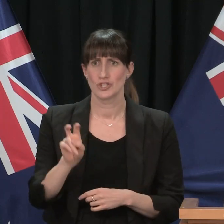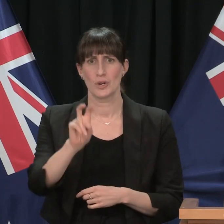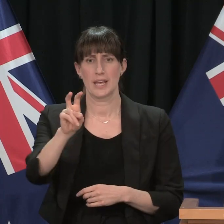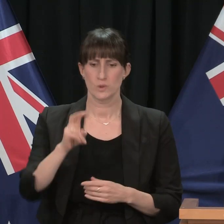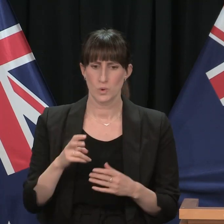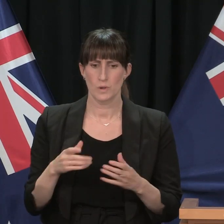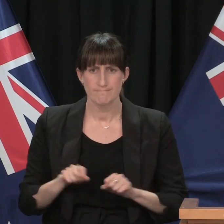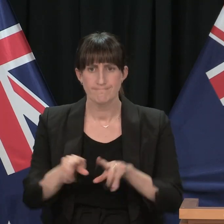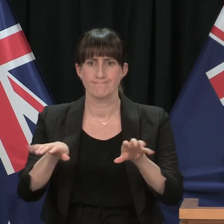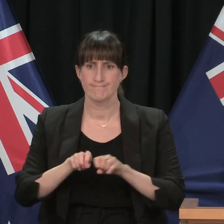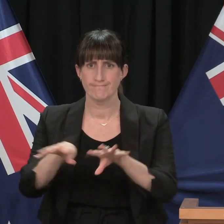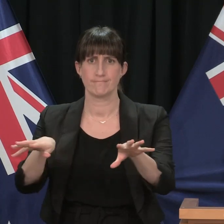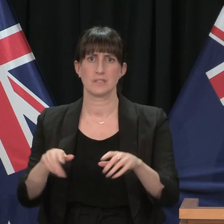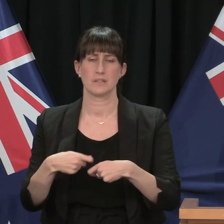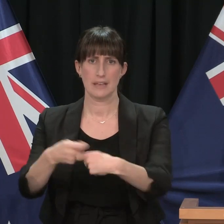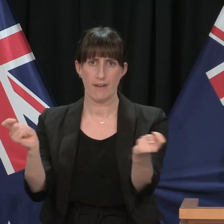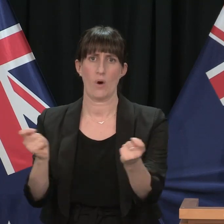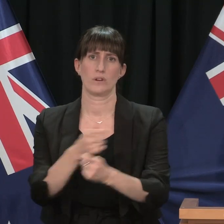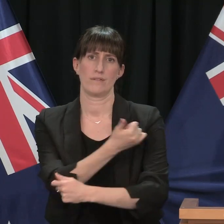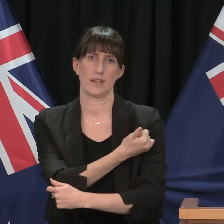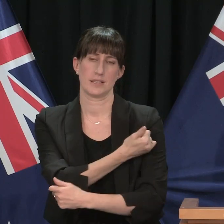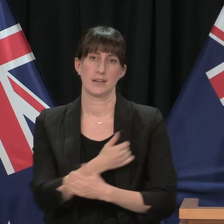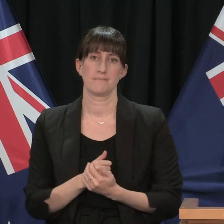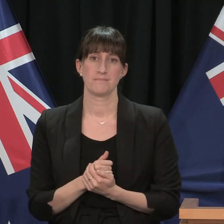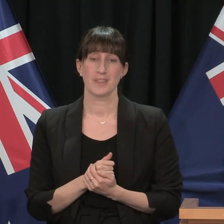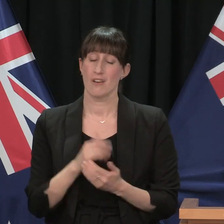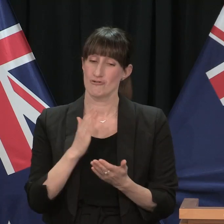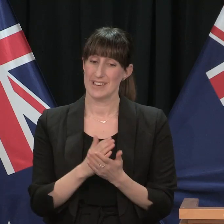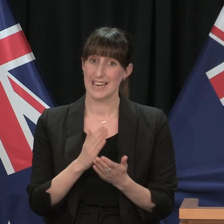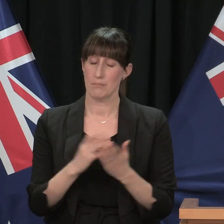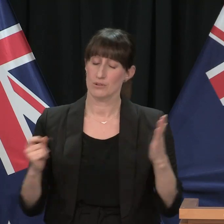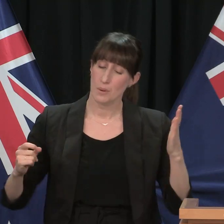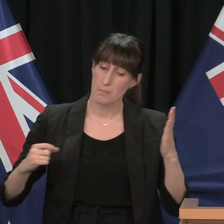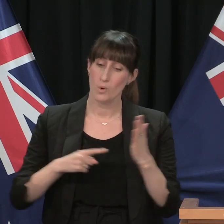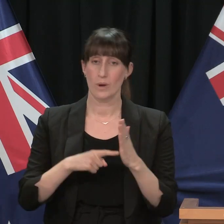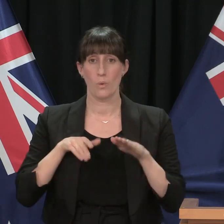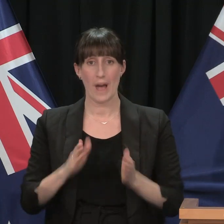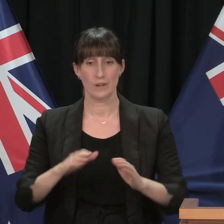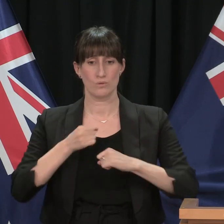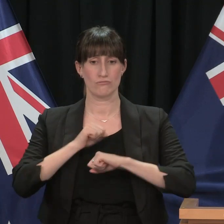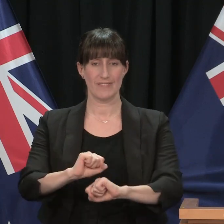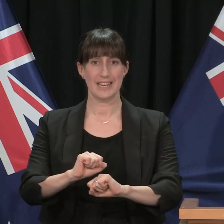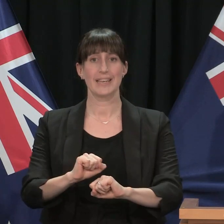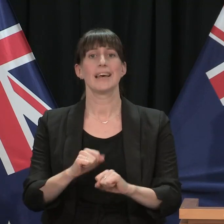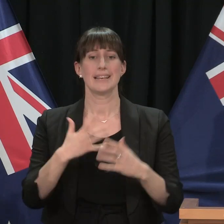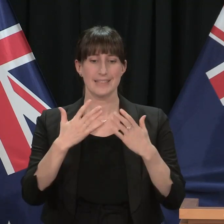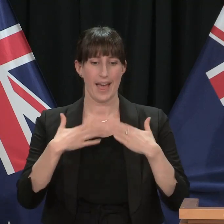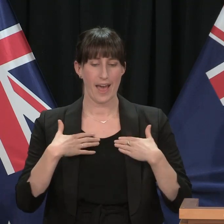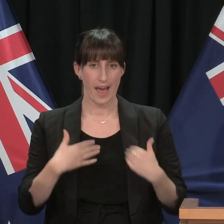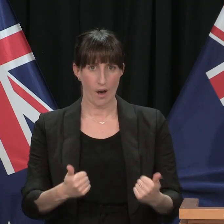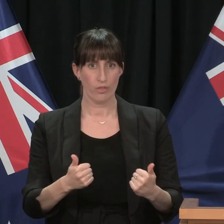The message from the WHO is very clear and one we have been reiterating - stopping